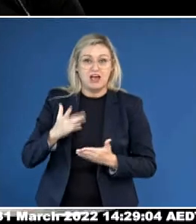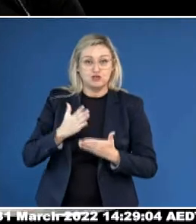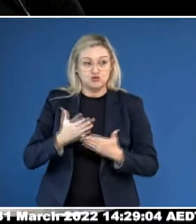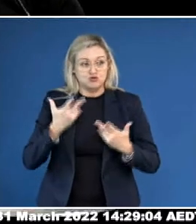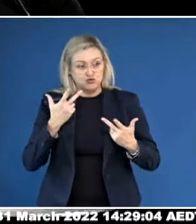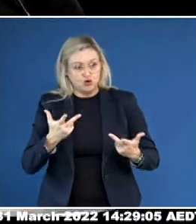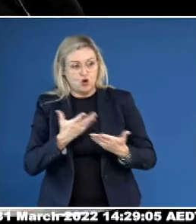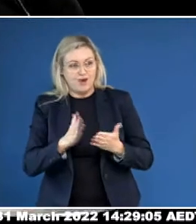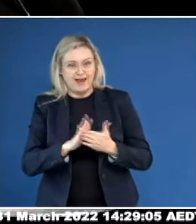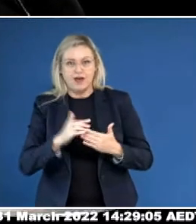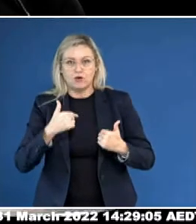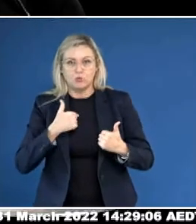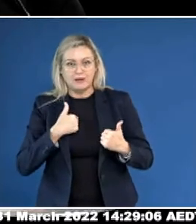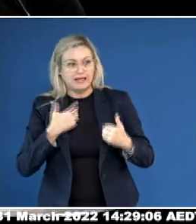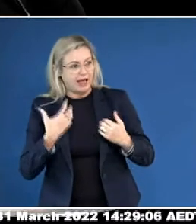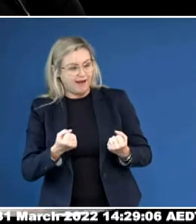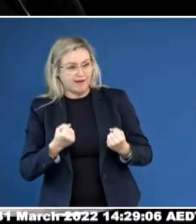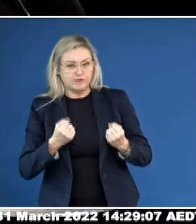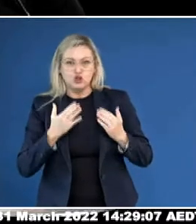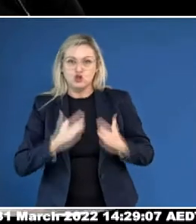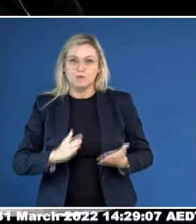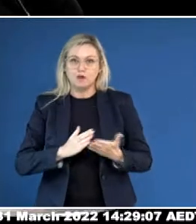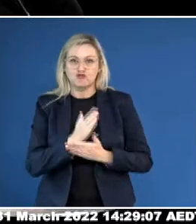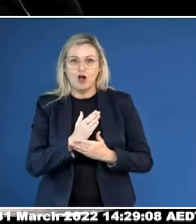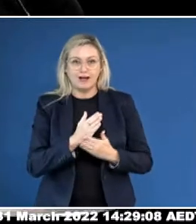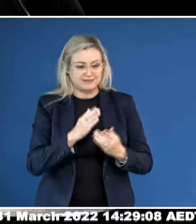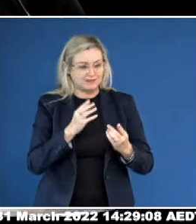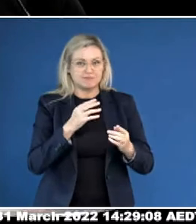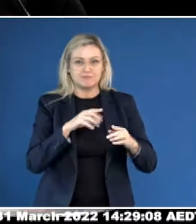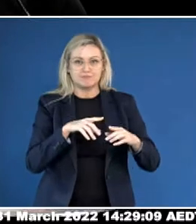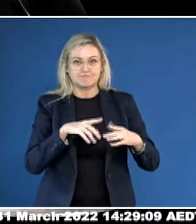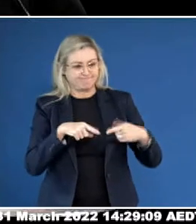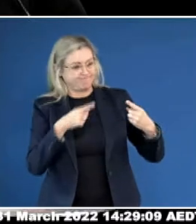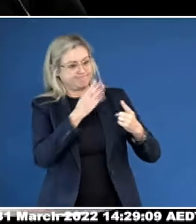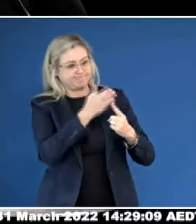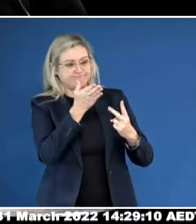we're subjected to and that I'm sure we will talk more about today, not only on the basis